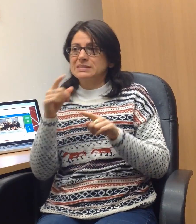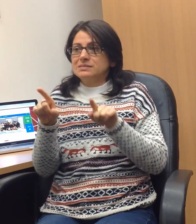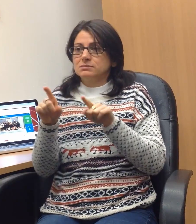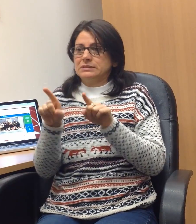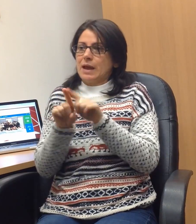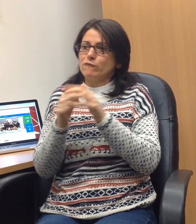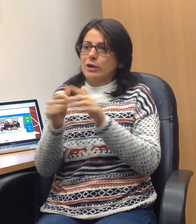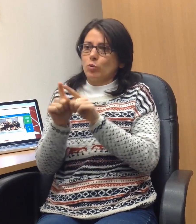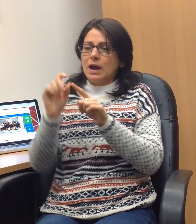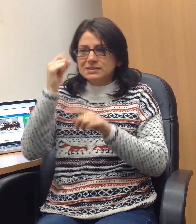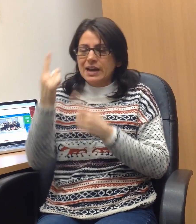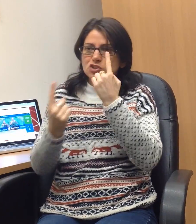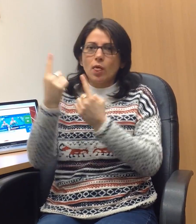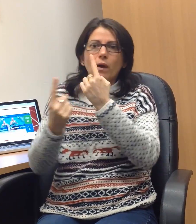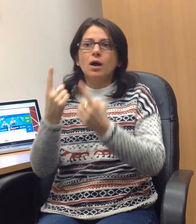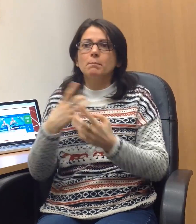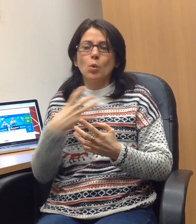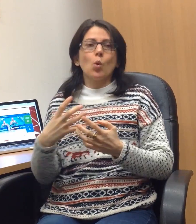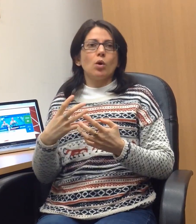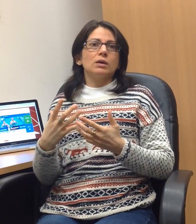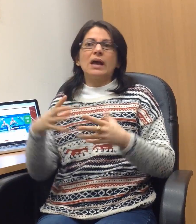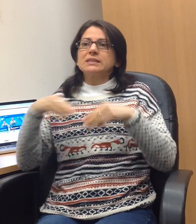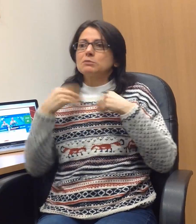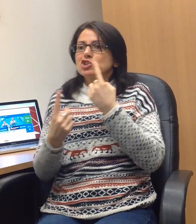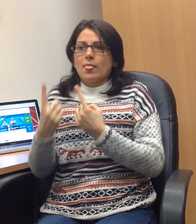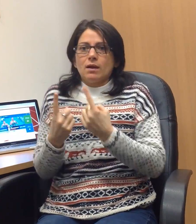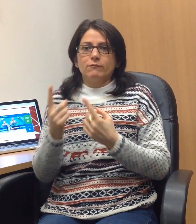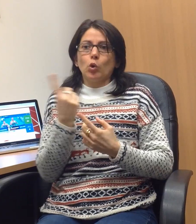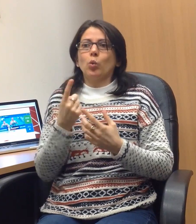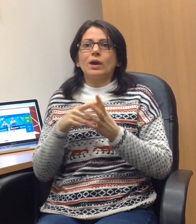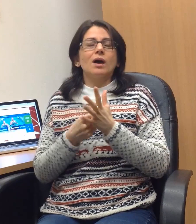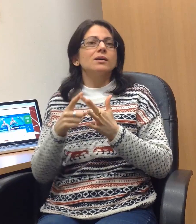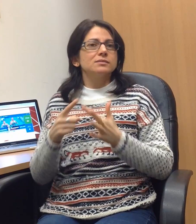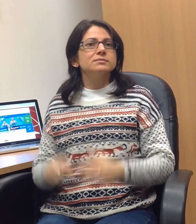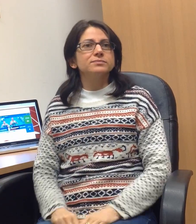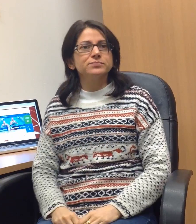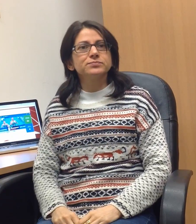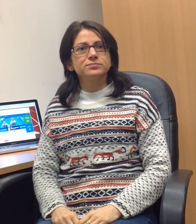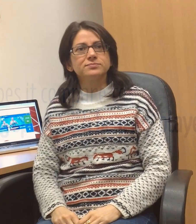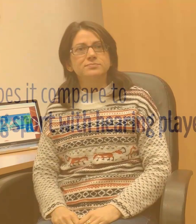We understand each other; we help each other for her and accept each other for who we are.